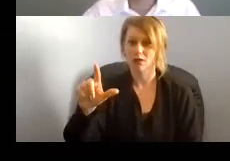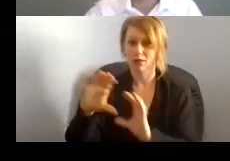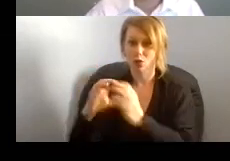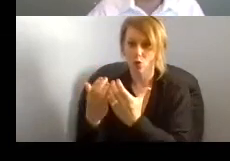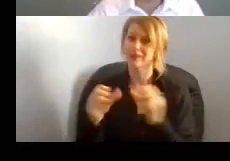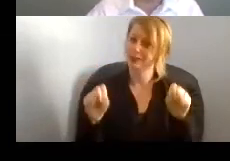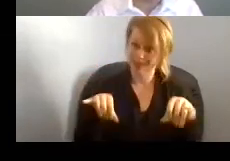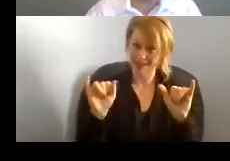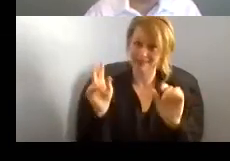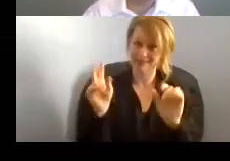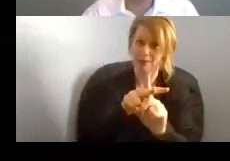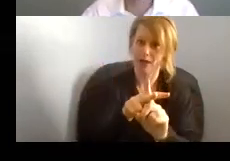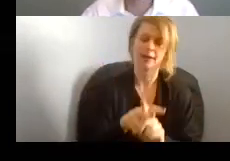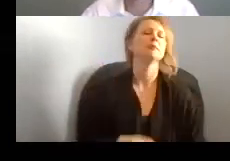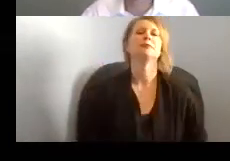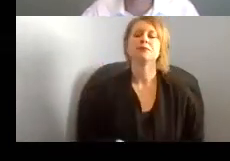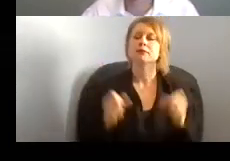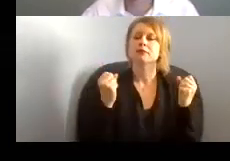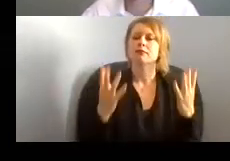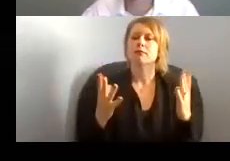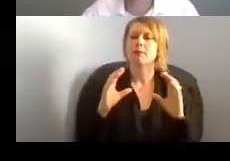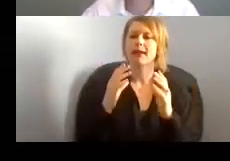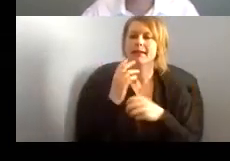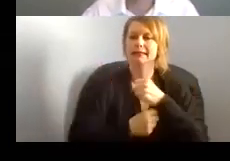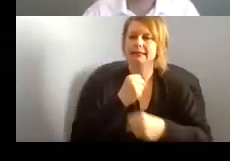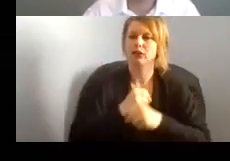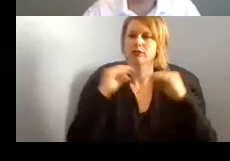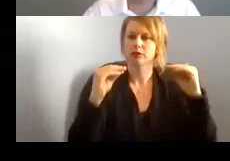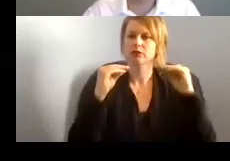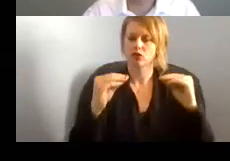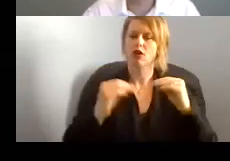For many years, I taught a course on supporting grieving students